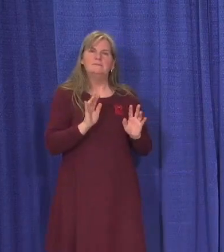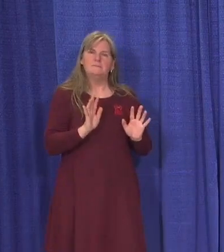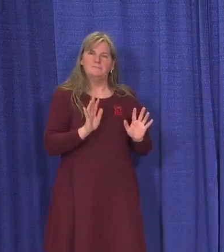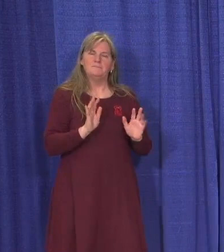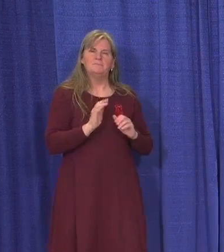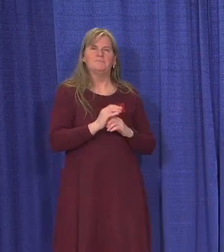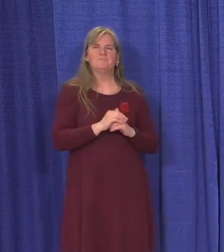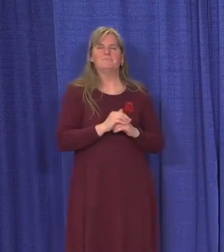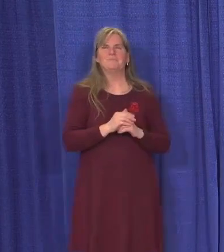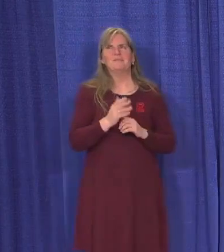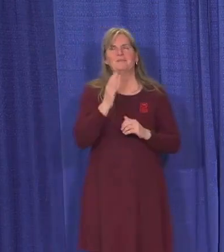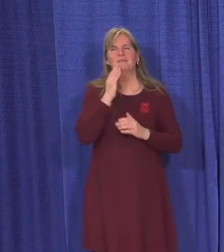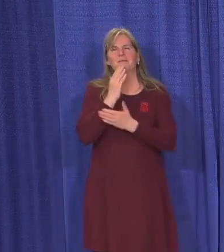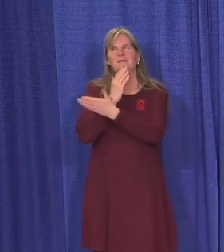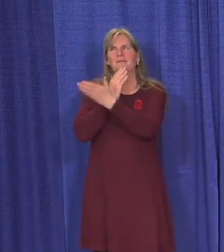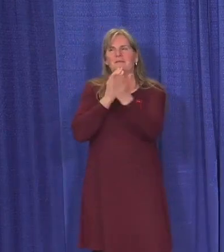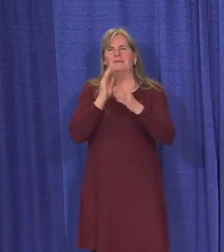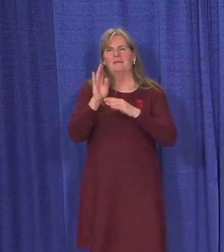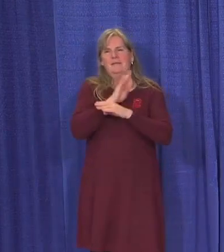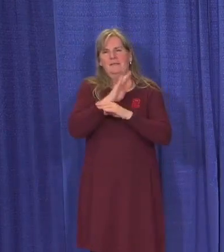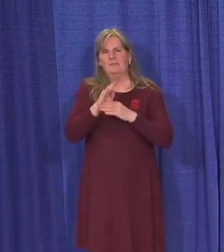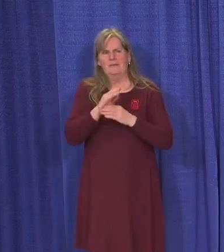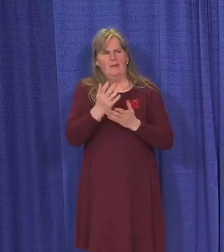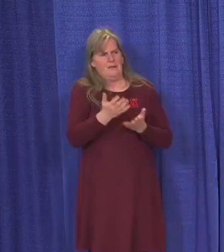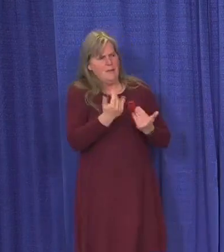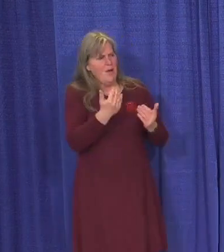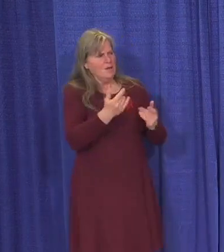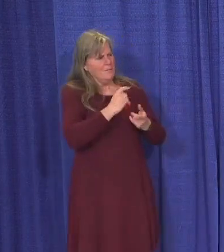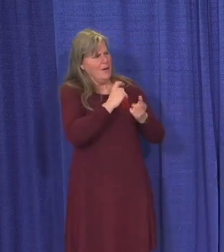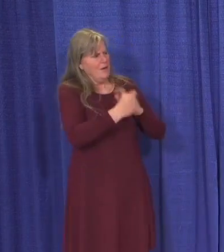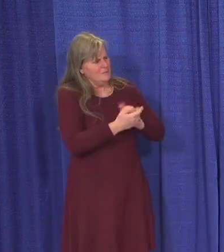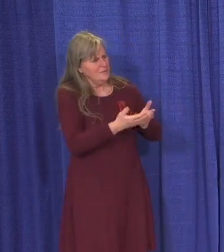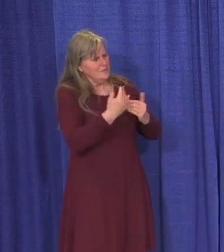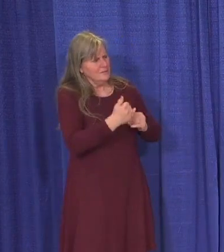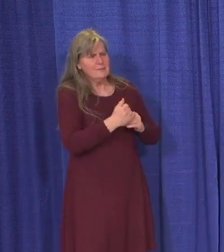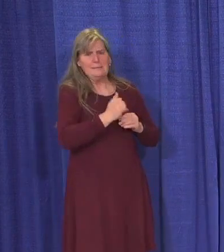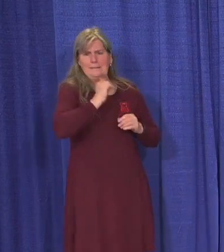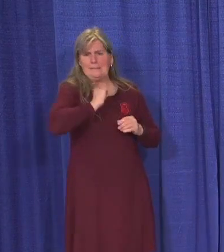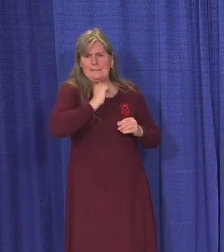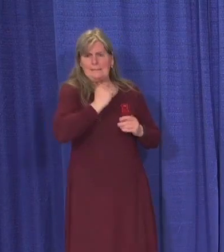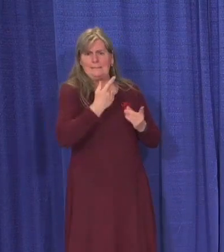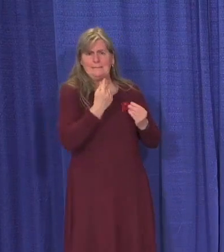arriving to a restaurant. We need to be cautious knowing these could turn into less